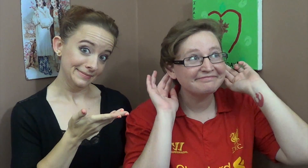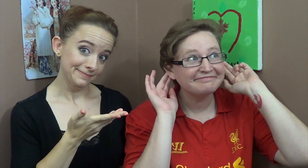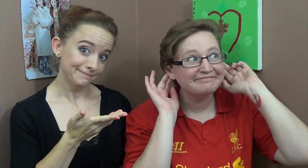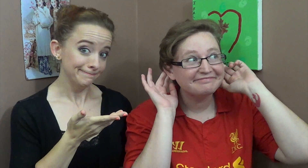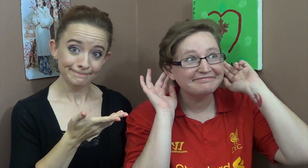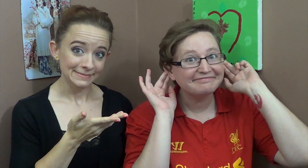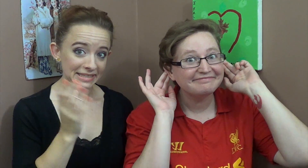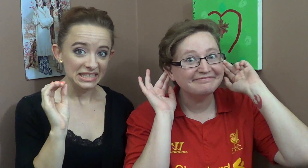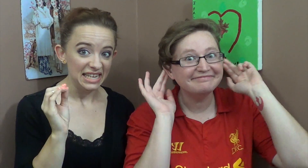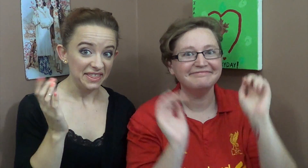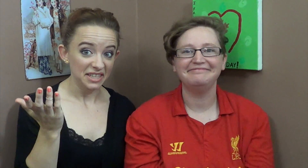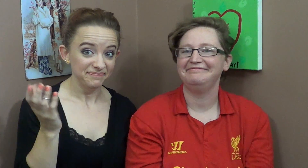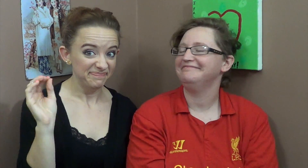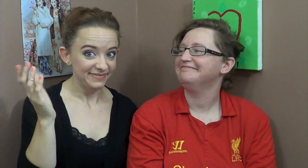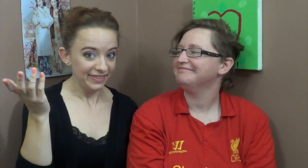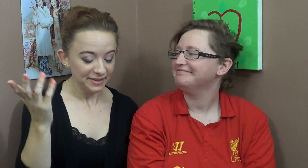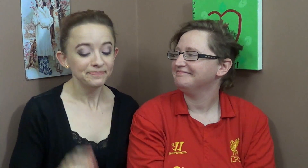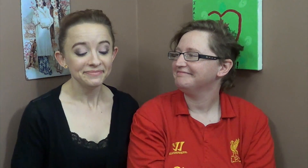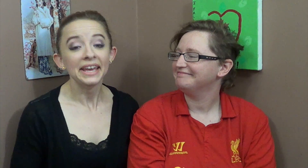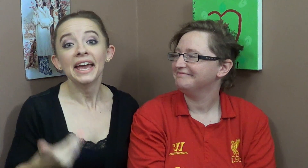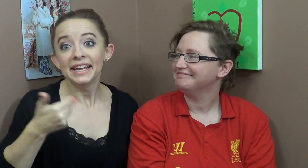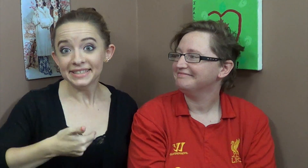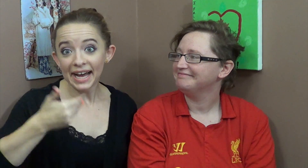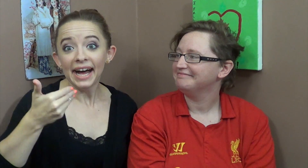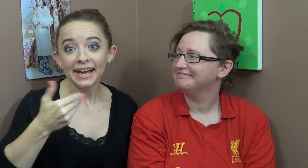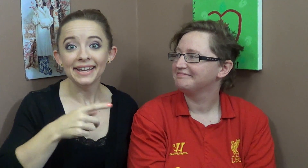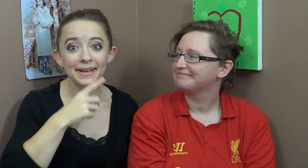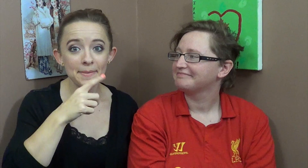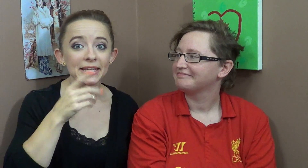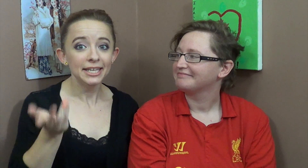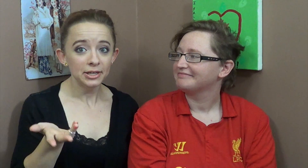Nothing nothing and I am